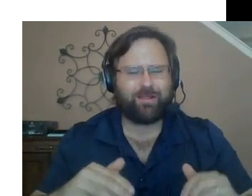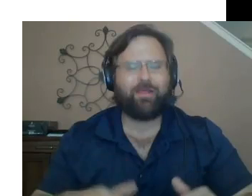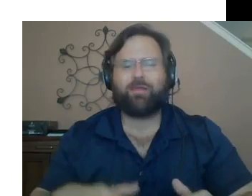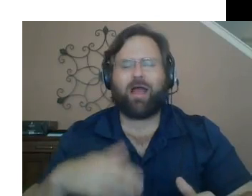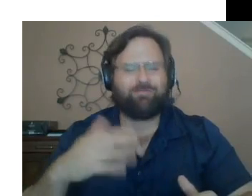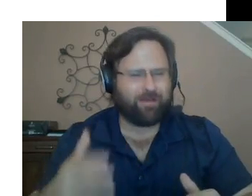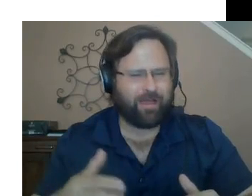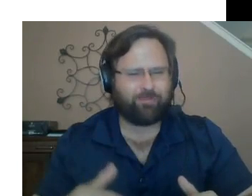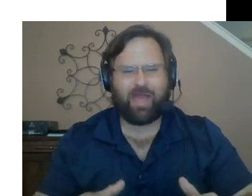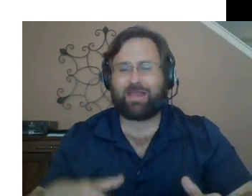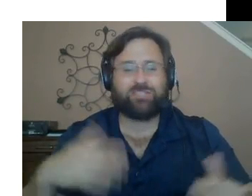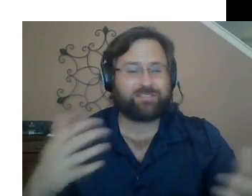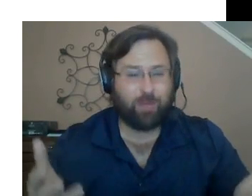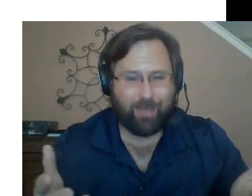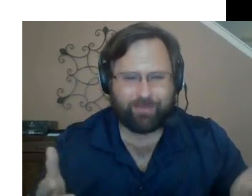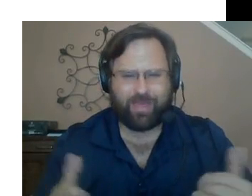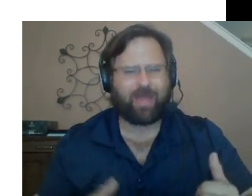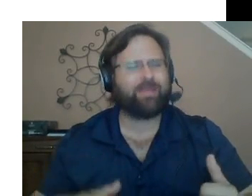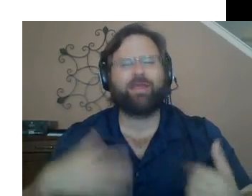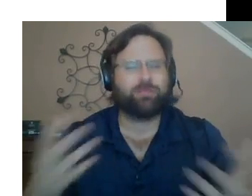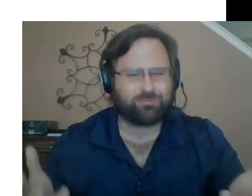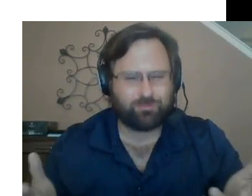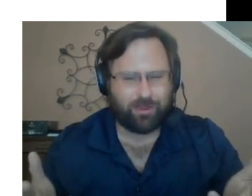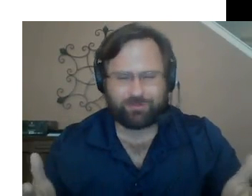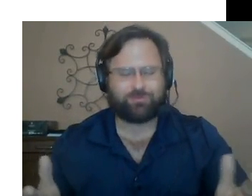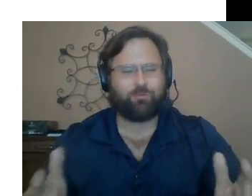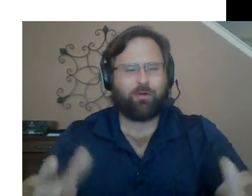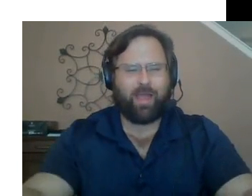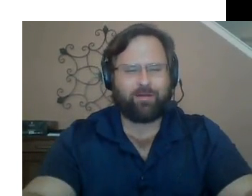I found out that it just so happened that it was it was the wrong house